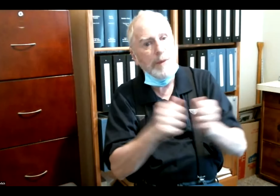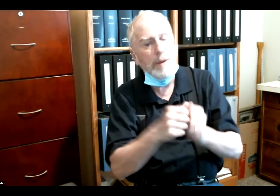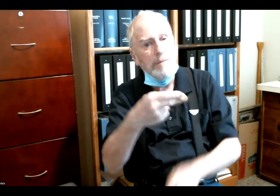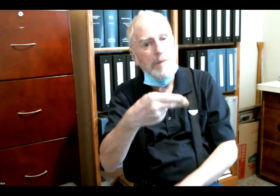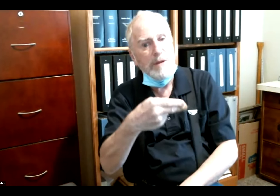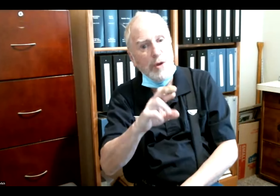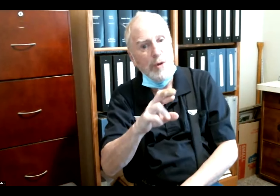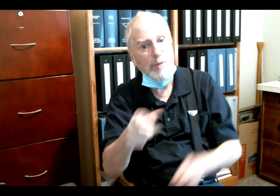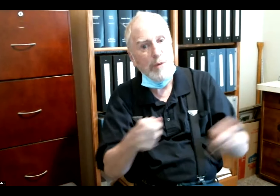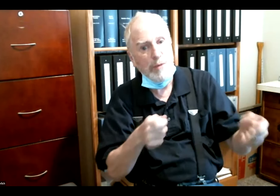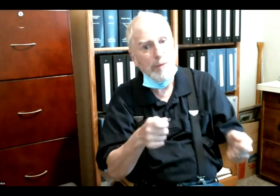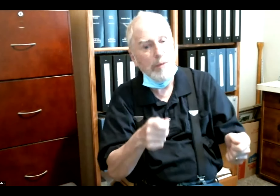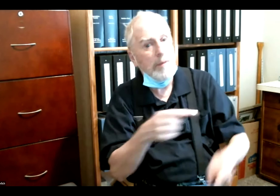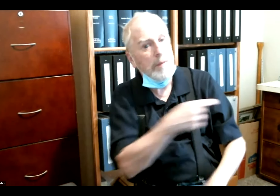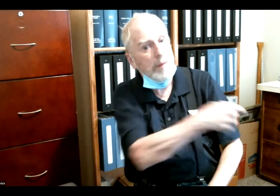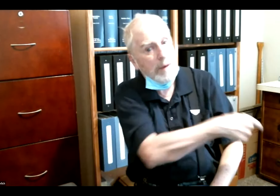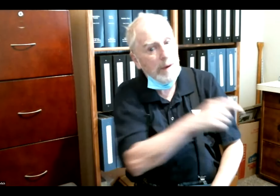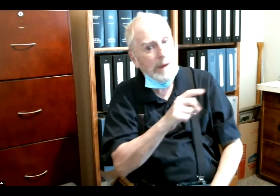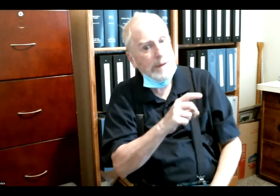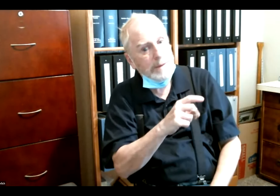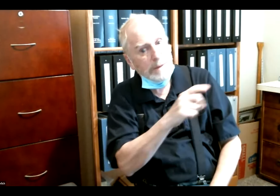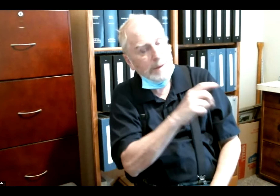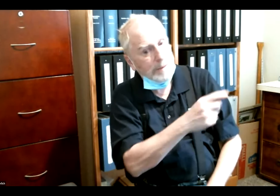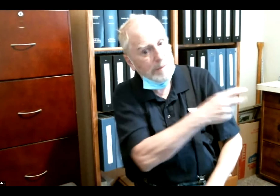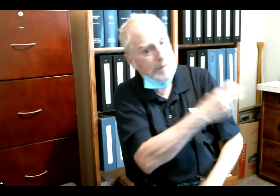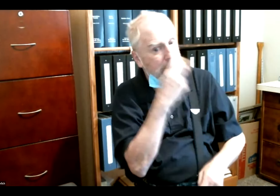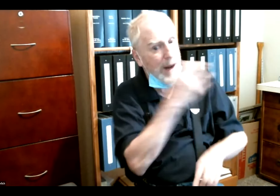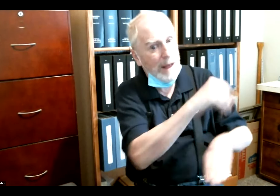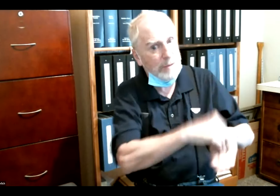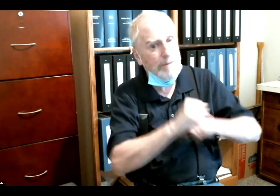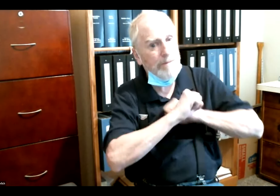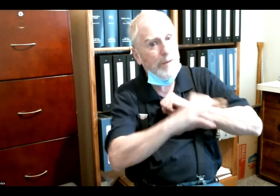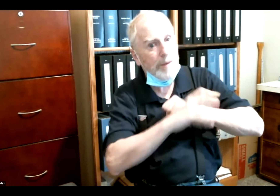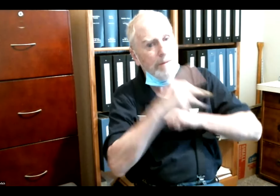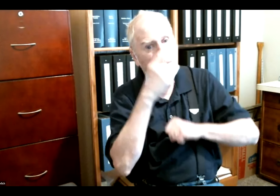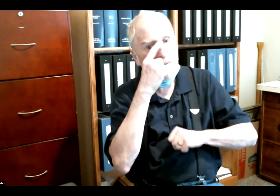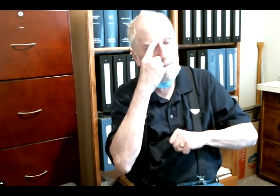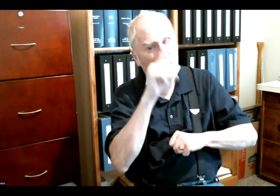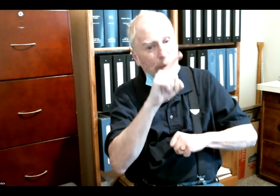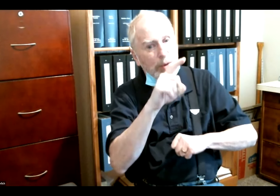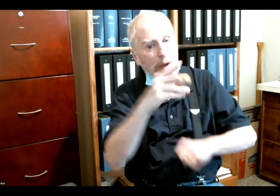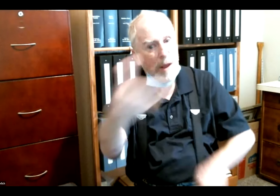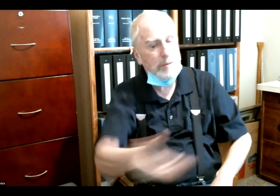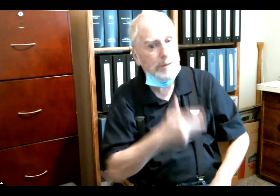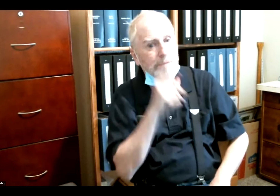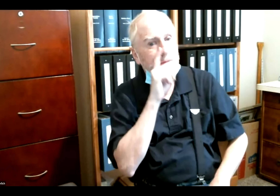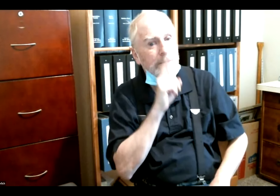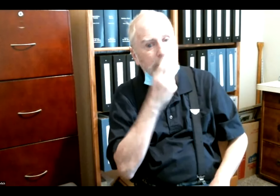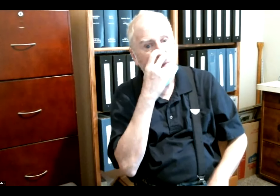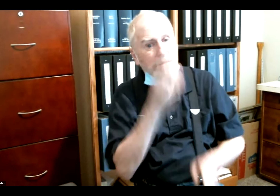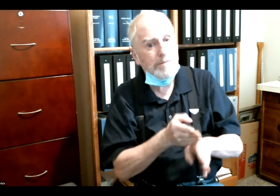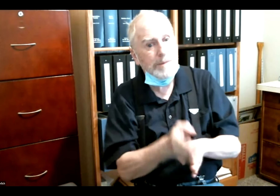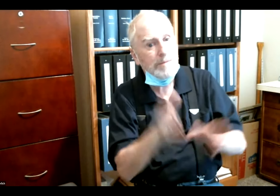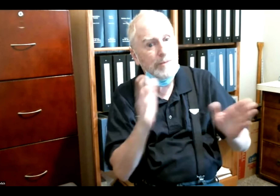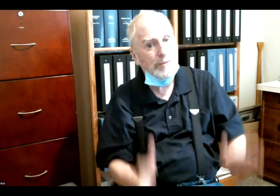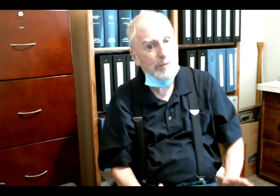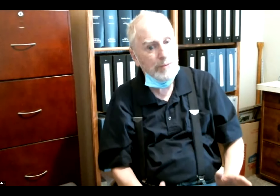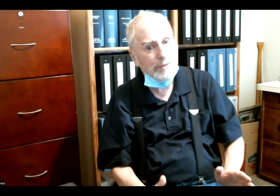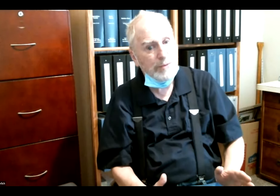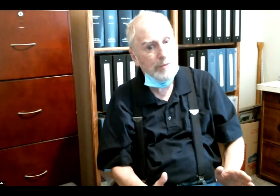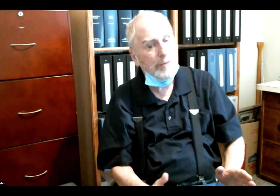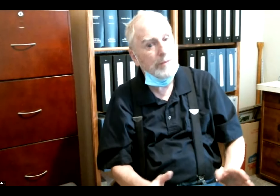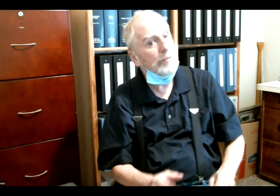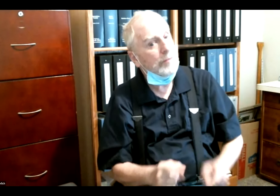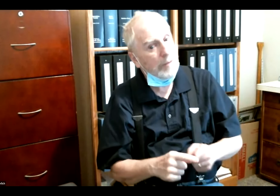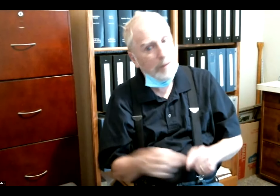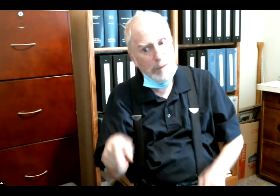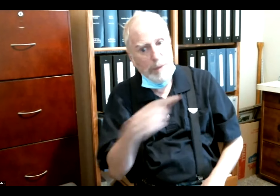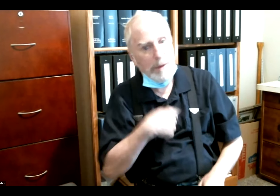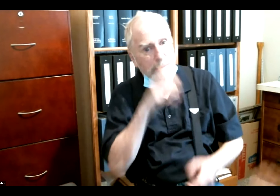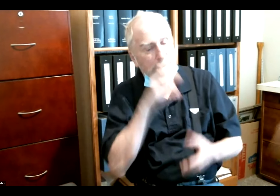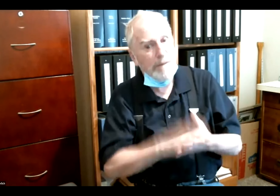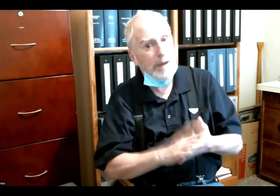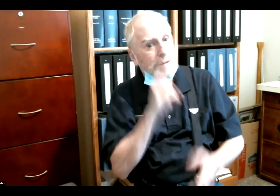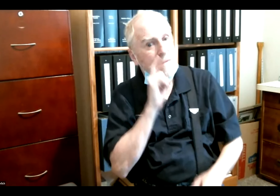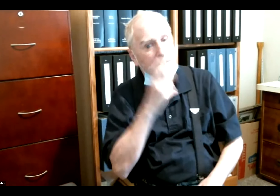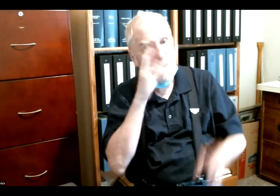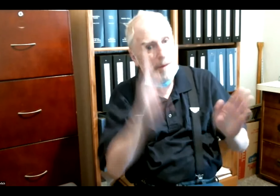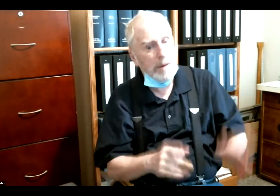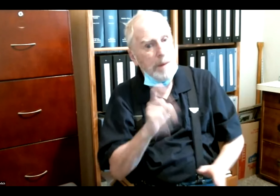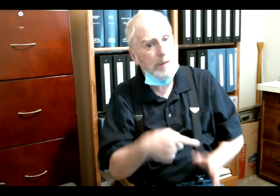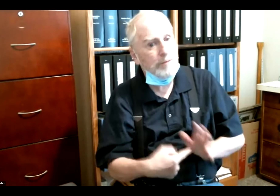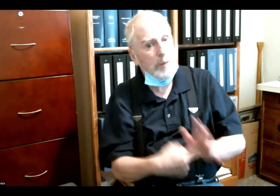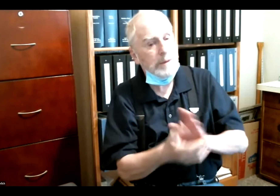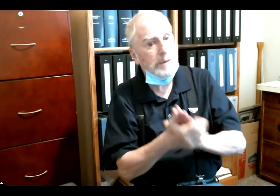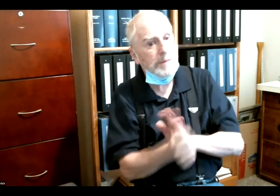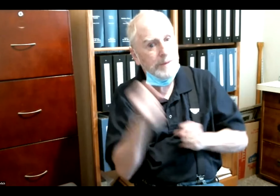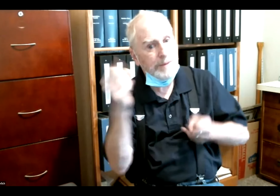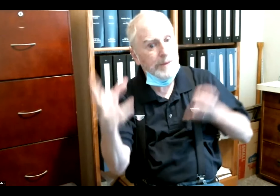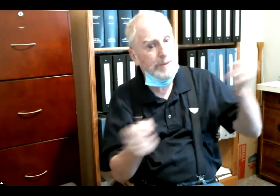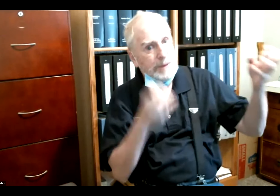the Deaf and one the blind as far as HR, hire a Deaf/blind specialist, I believe that Deaf/blind